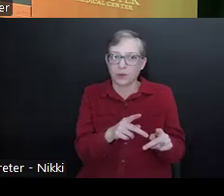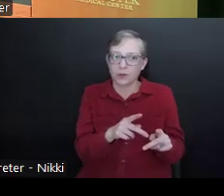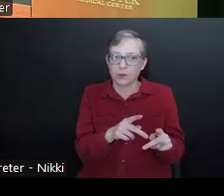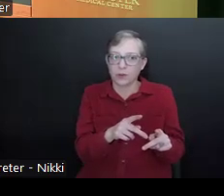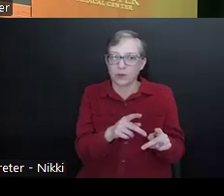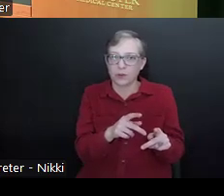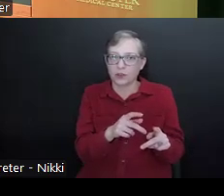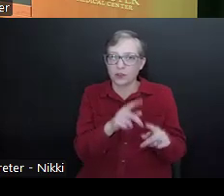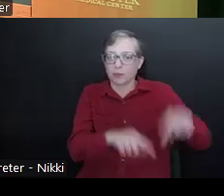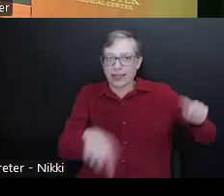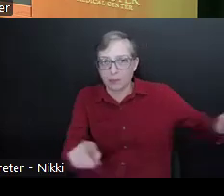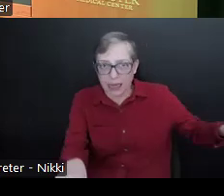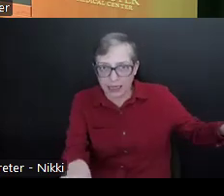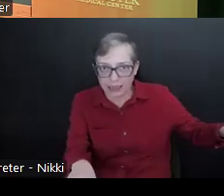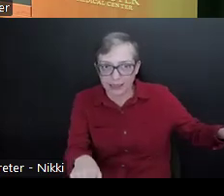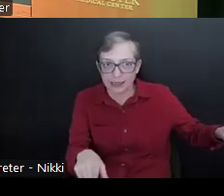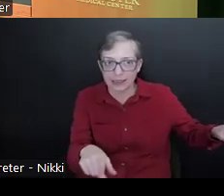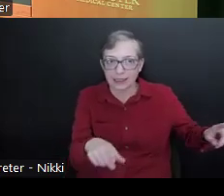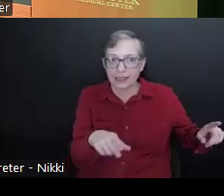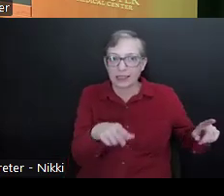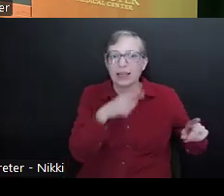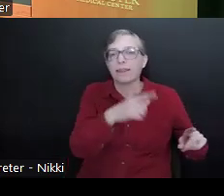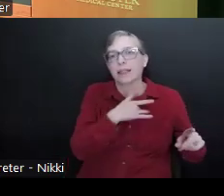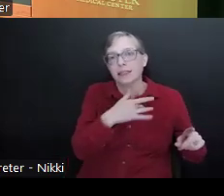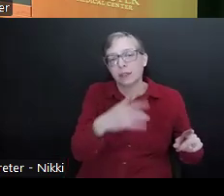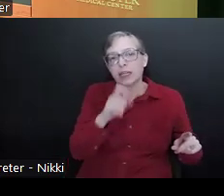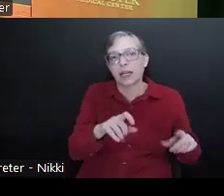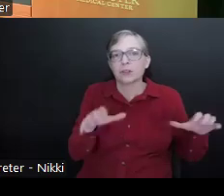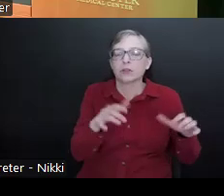hoops they have to jump through to get randomized they have to like either wear an accelerometer and